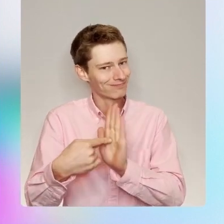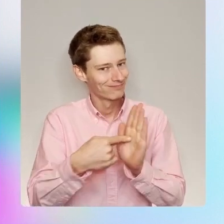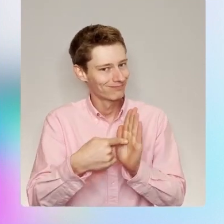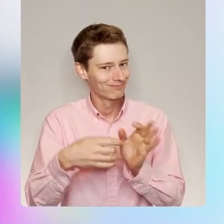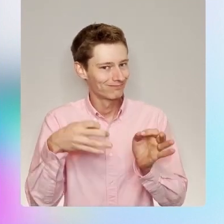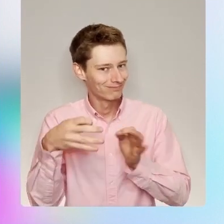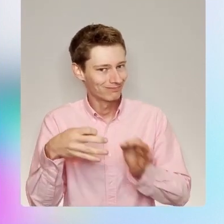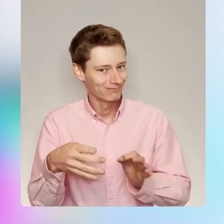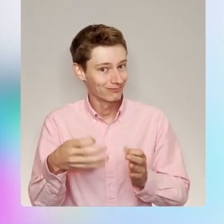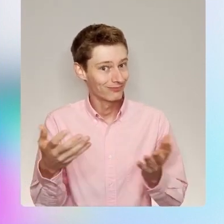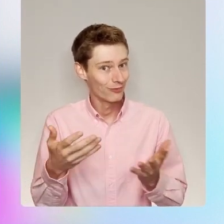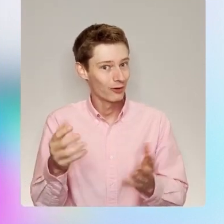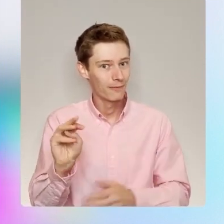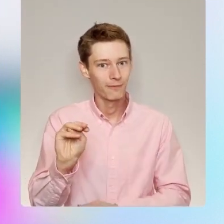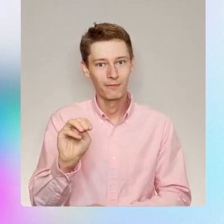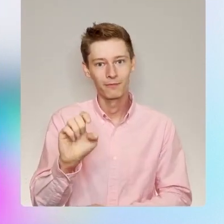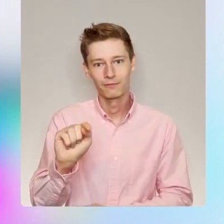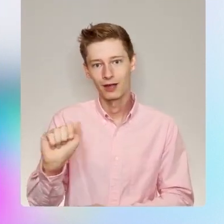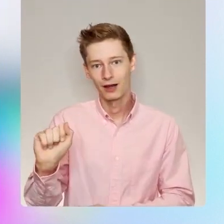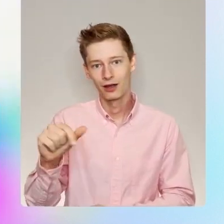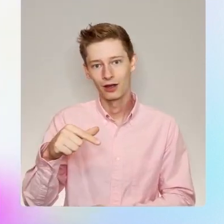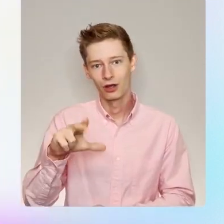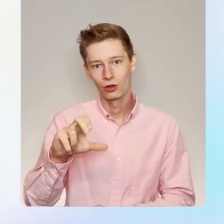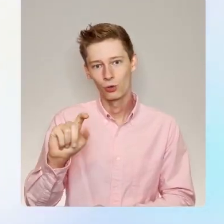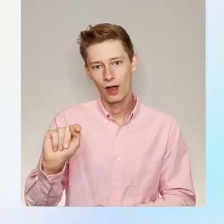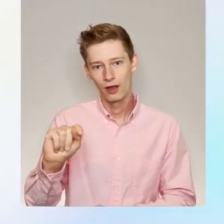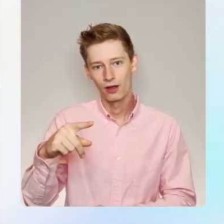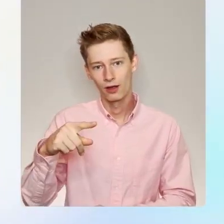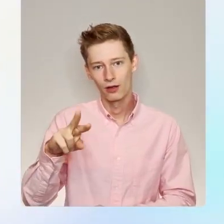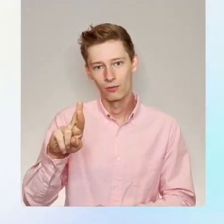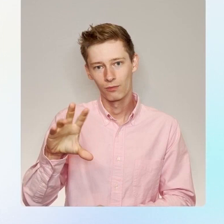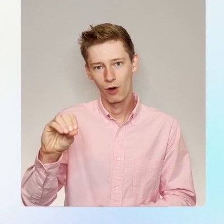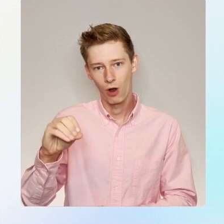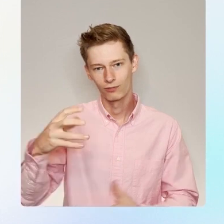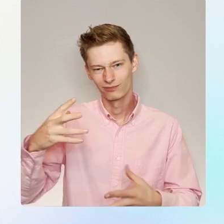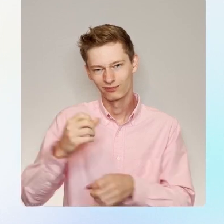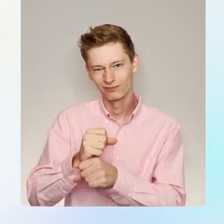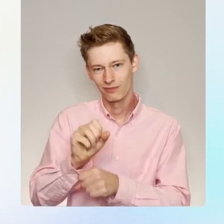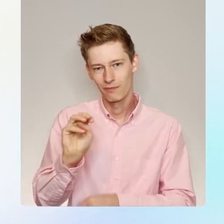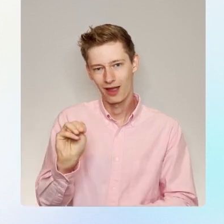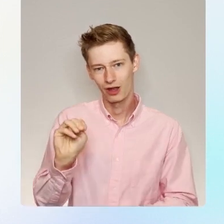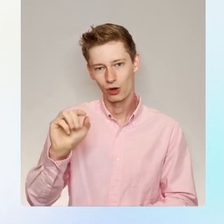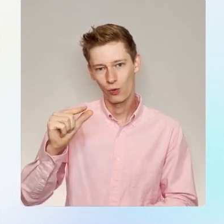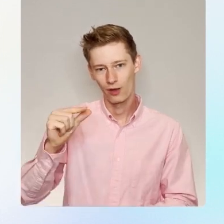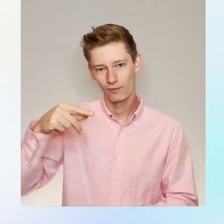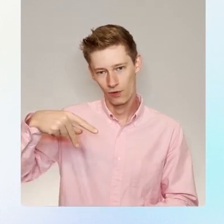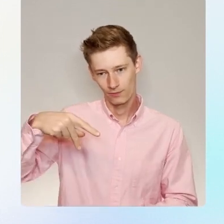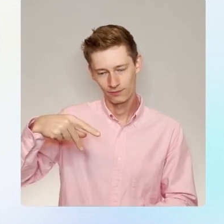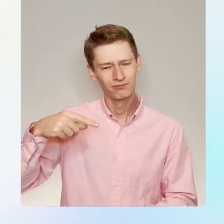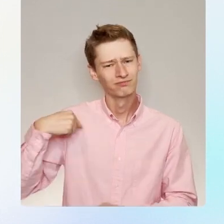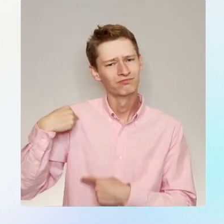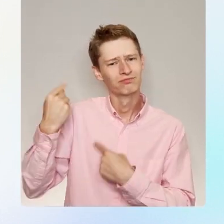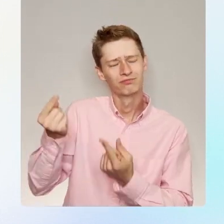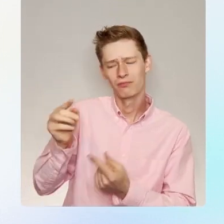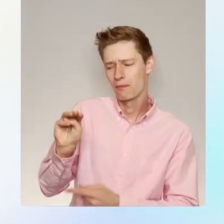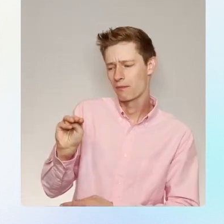of Meta Quest Pro. Over the lifetime of Meta Quest 2, we've received some great feedback from customers